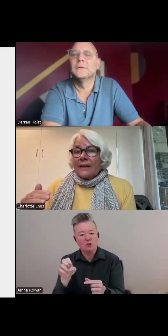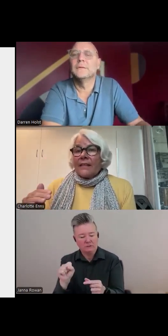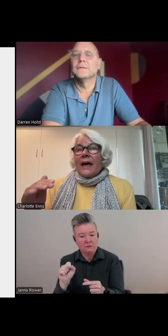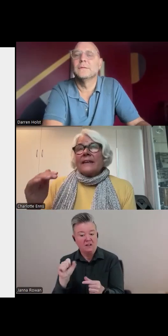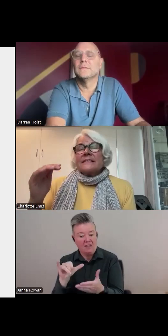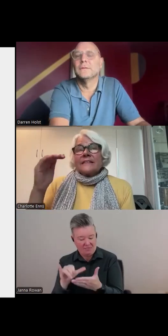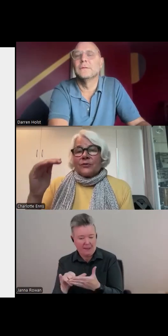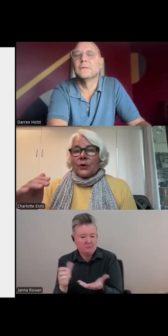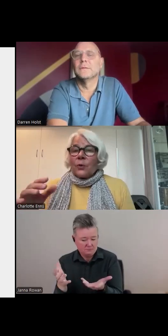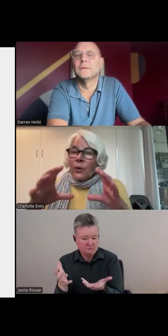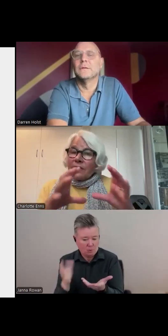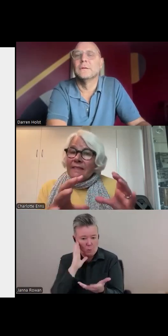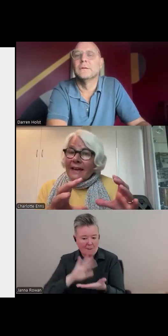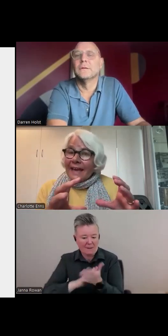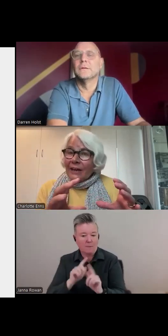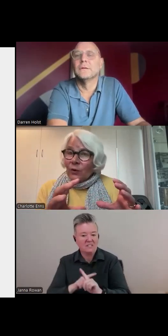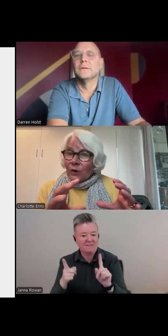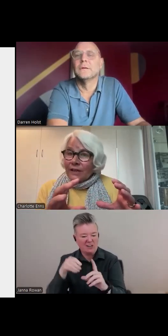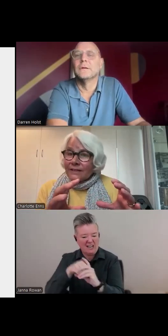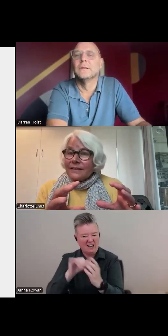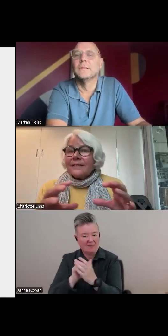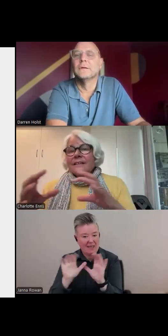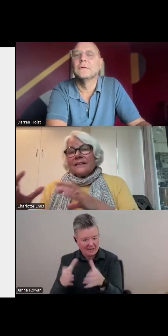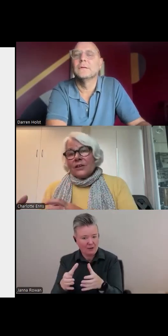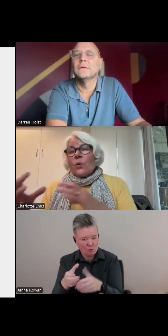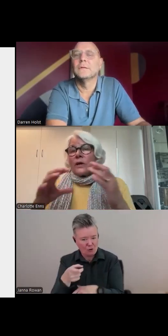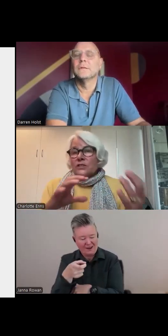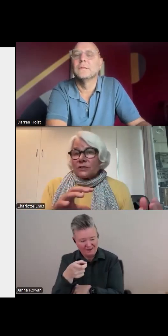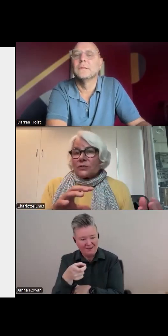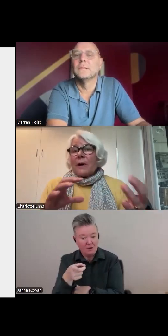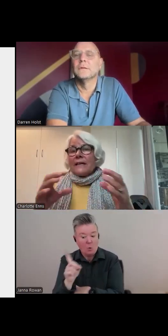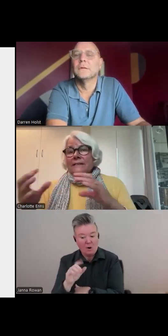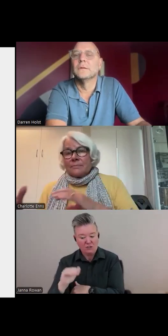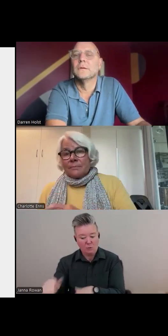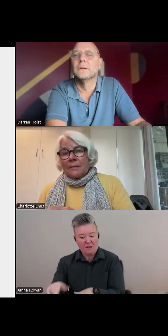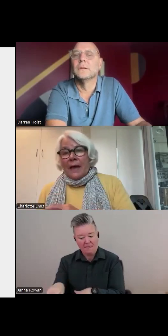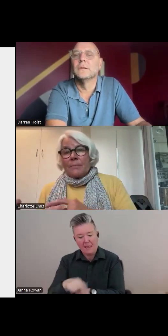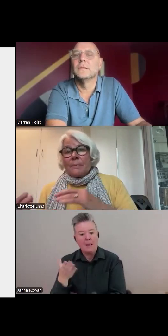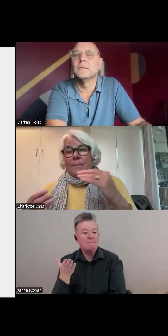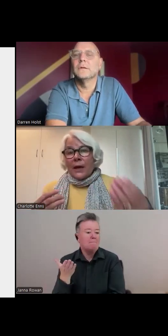features that differ within that category? You know, where children